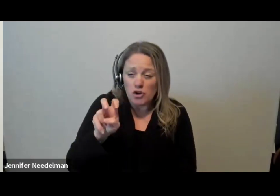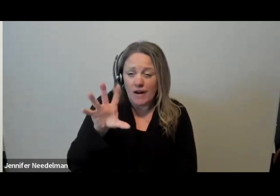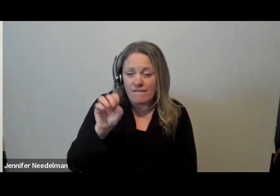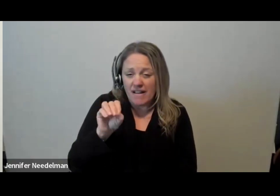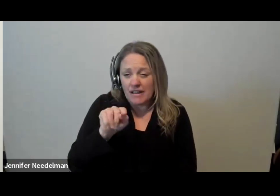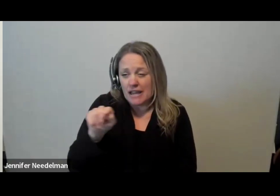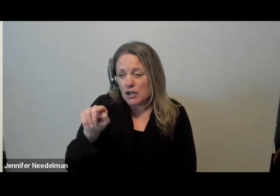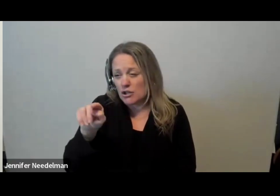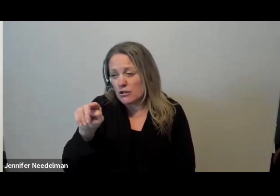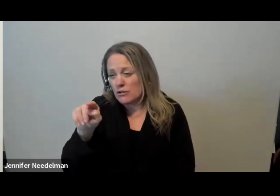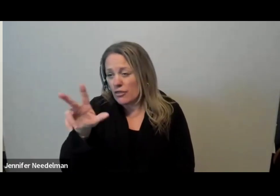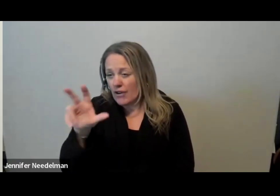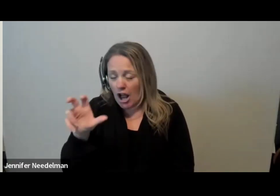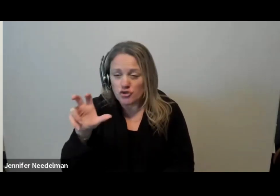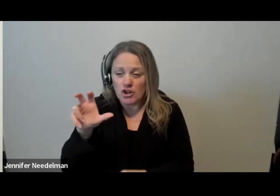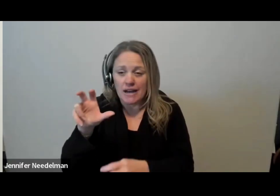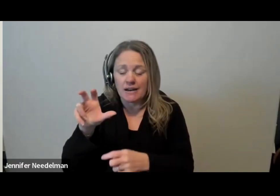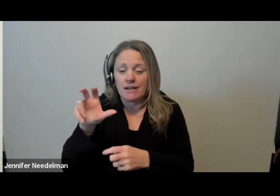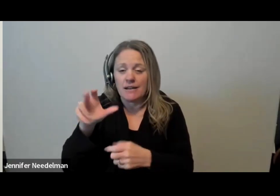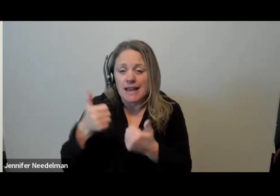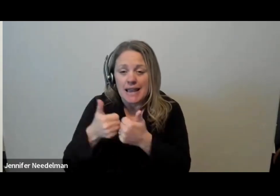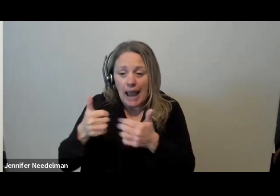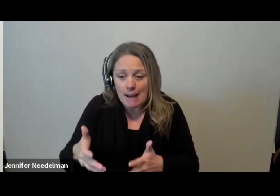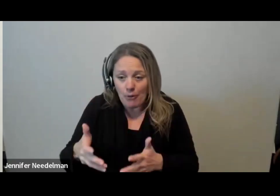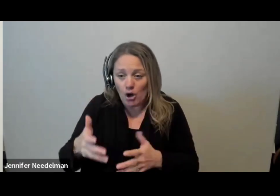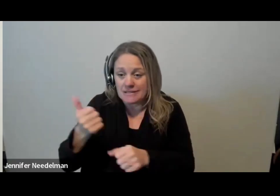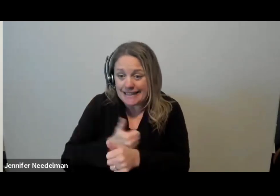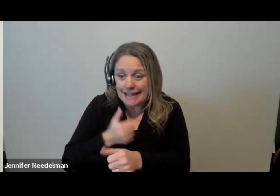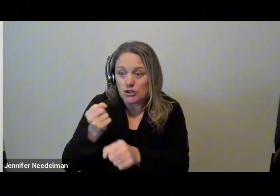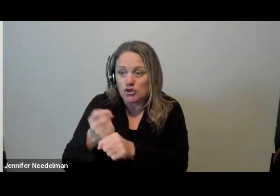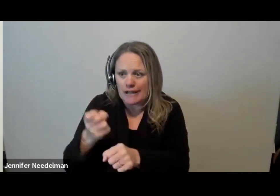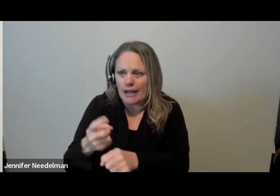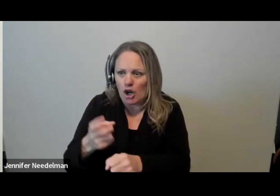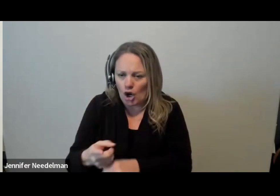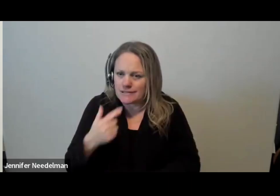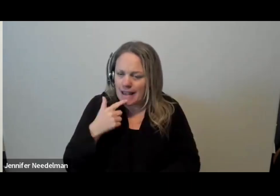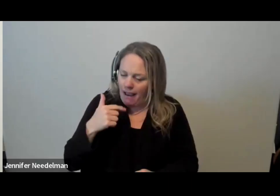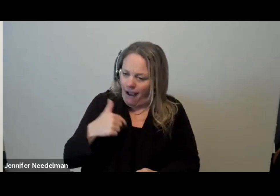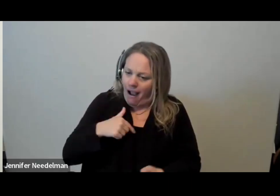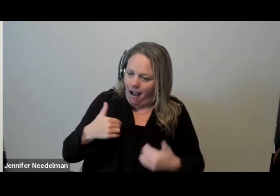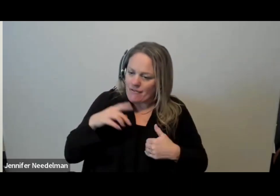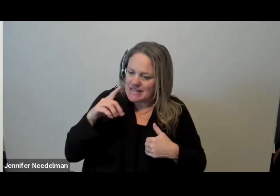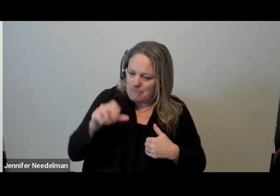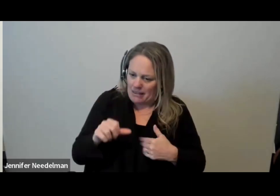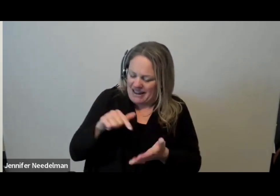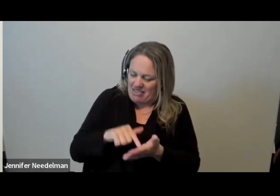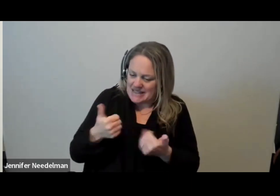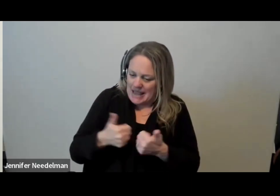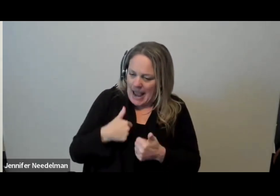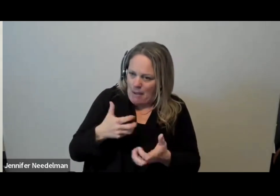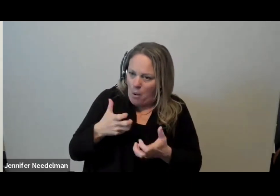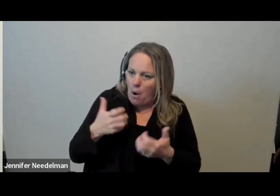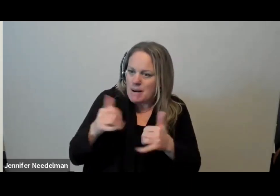that call us and say, this is my disability, this is my console, this is the game I want to play. And the reason their job is so cool is